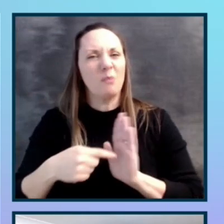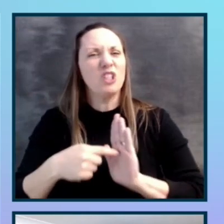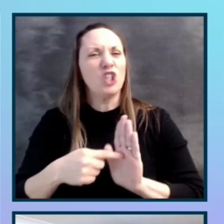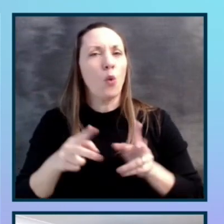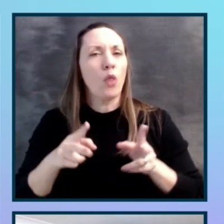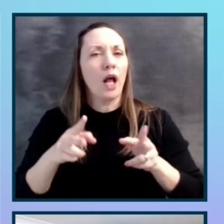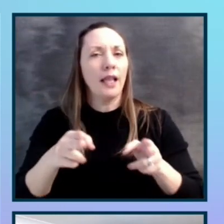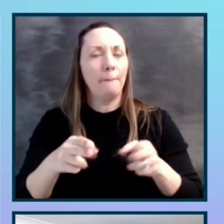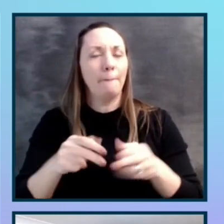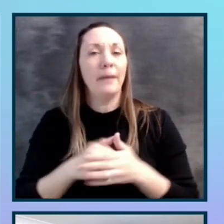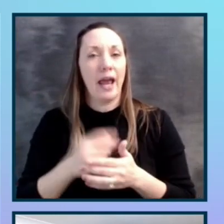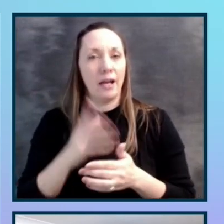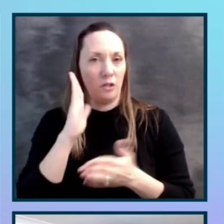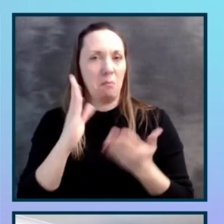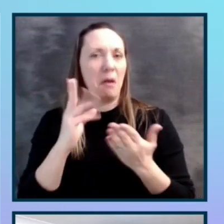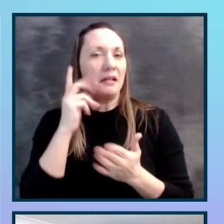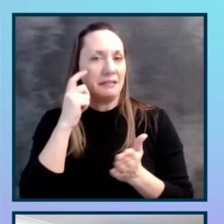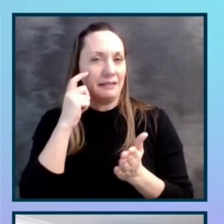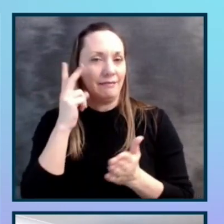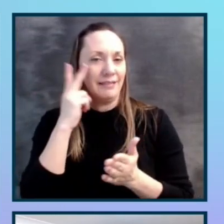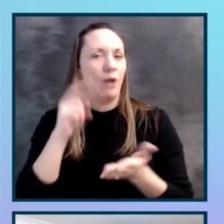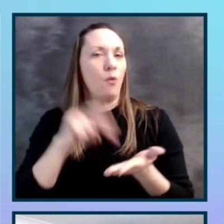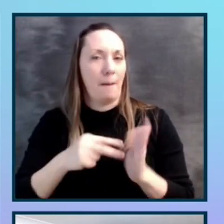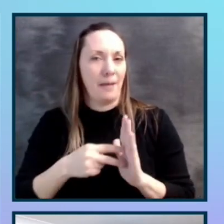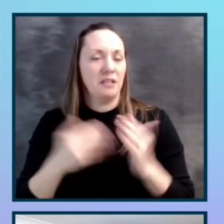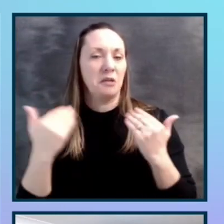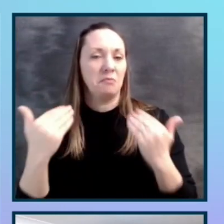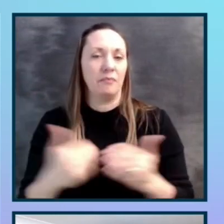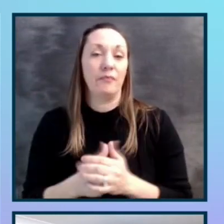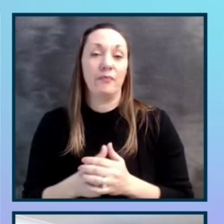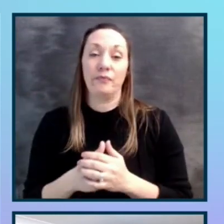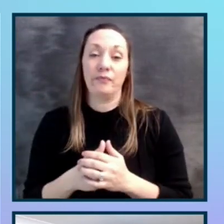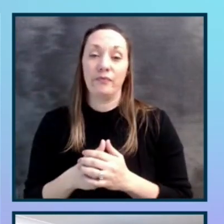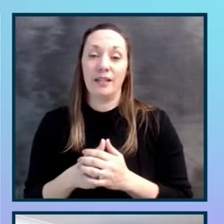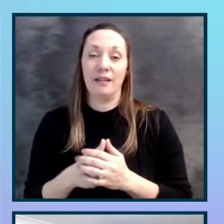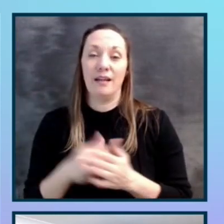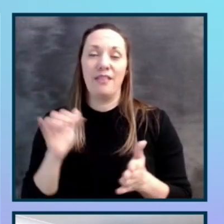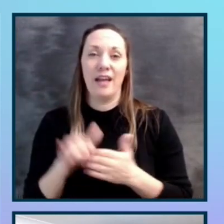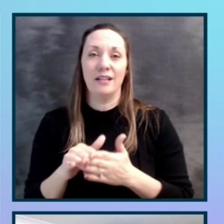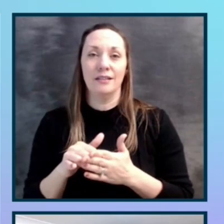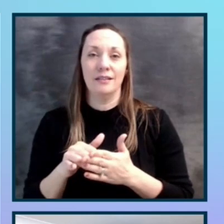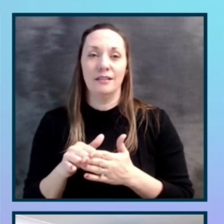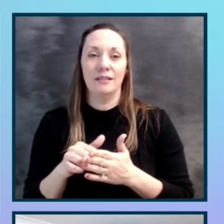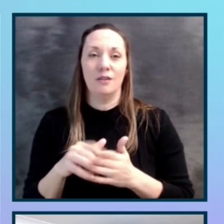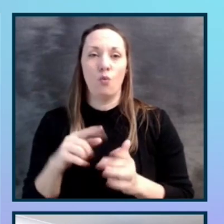you might see what I'm getting. So let's just roll this. This is pretty much as it would've been when it launched.